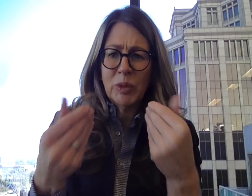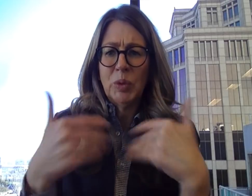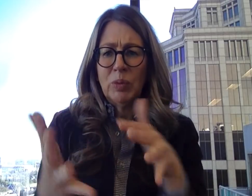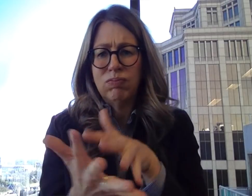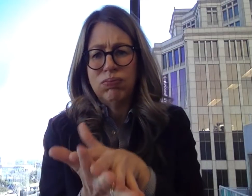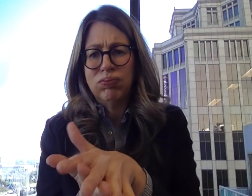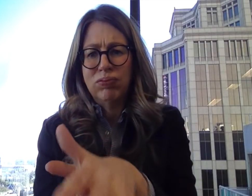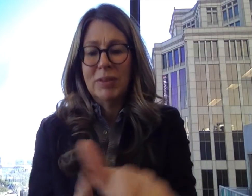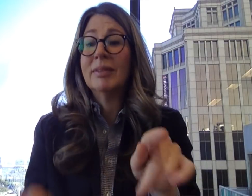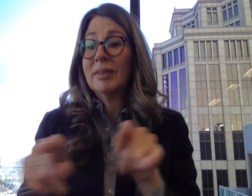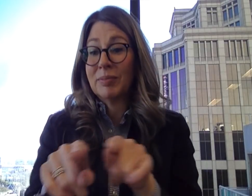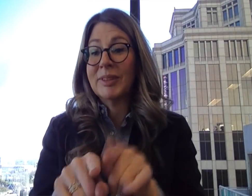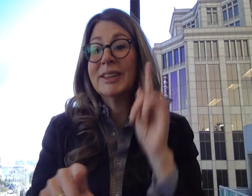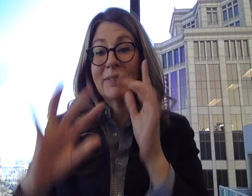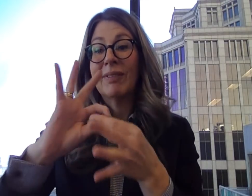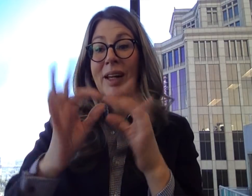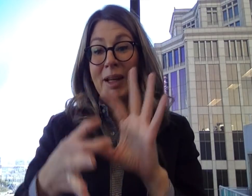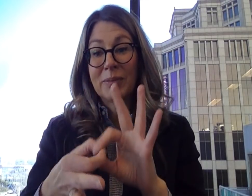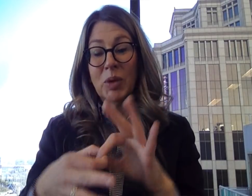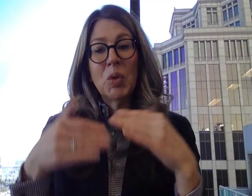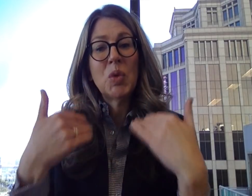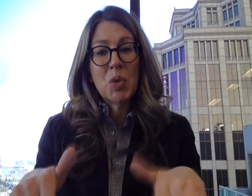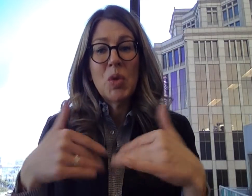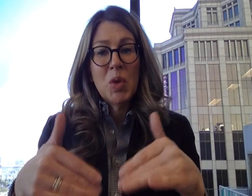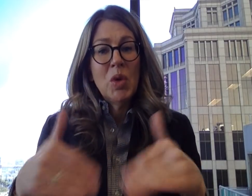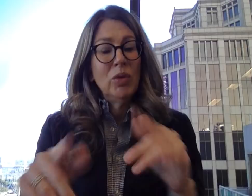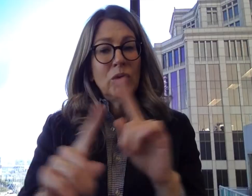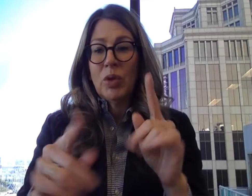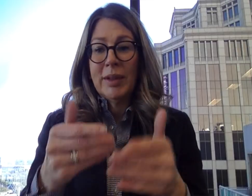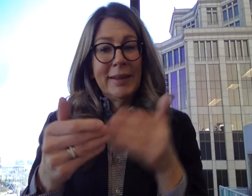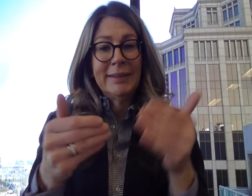to discuss hosting for the 2021 Deaflympics